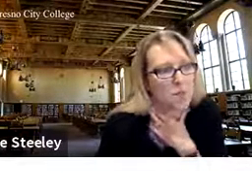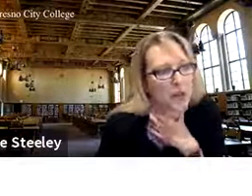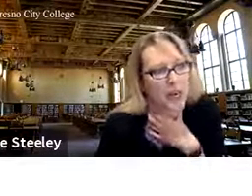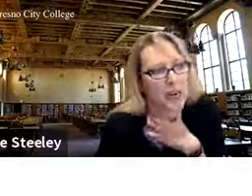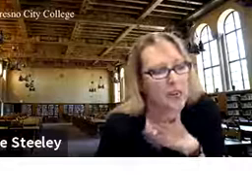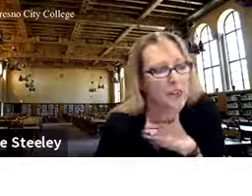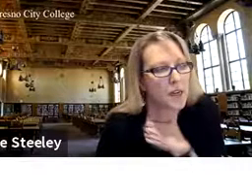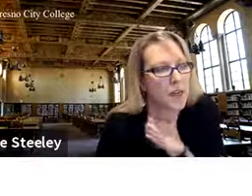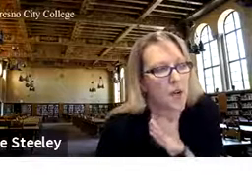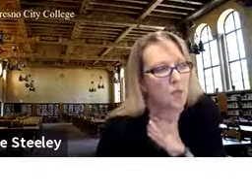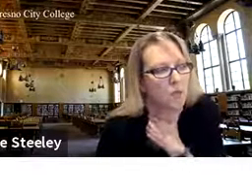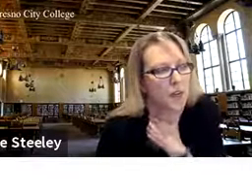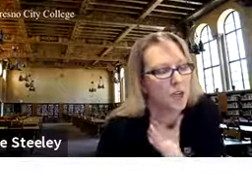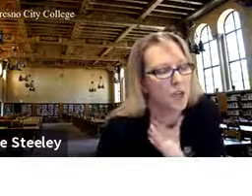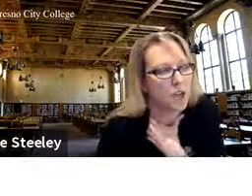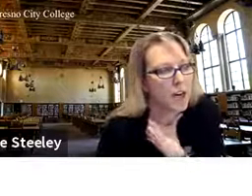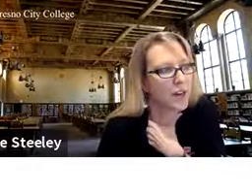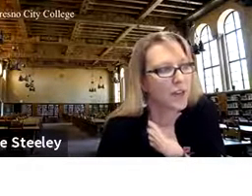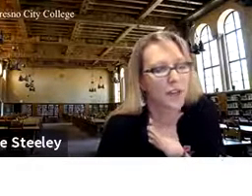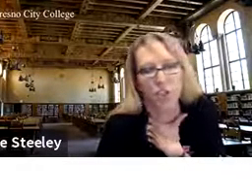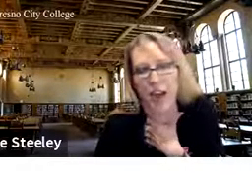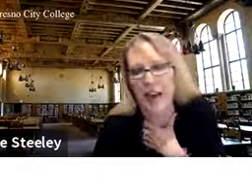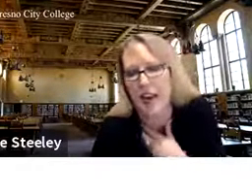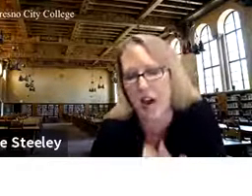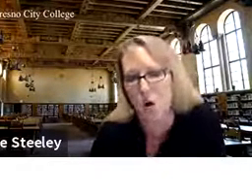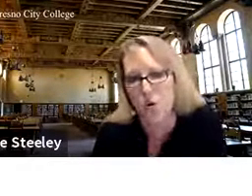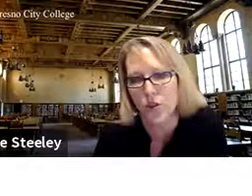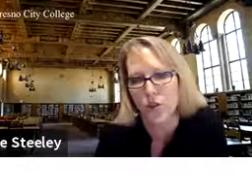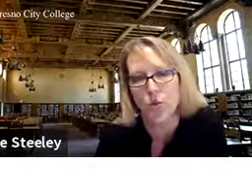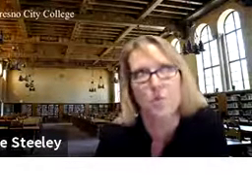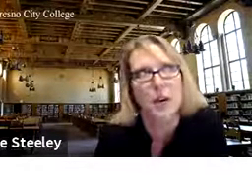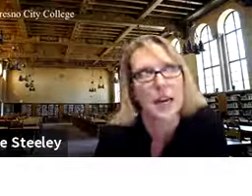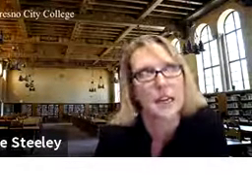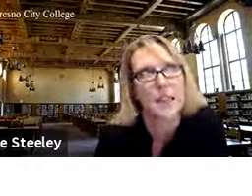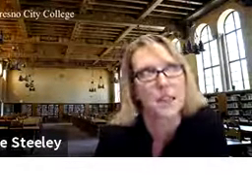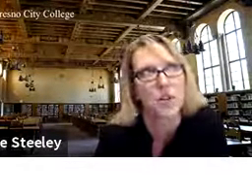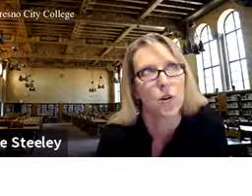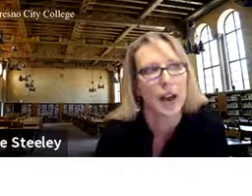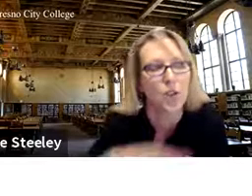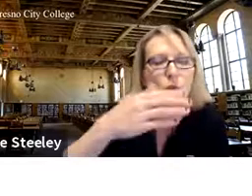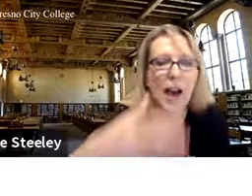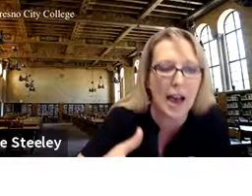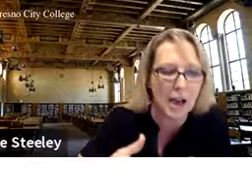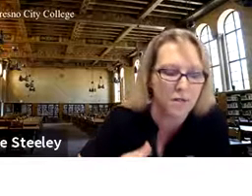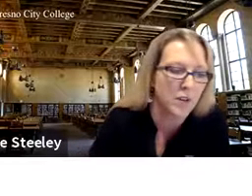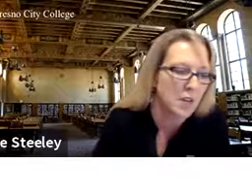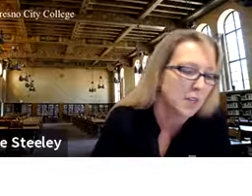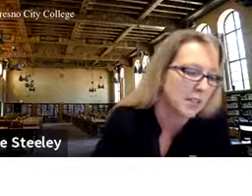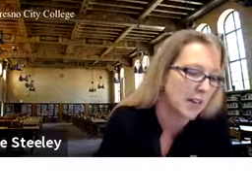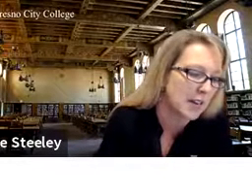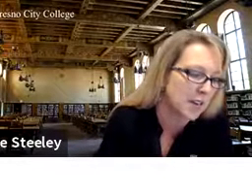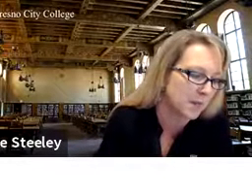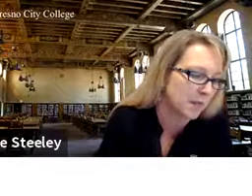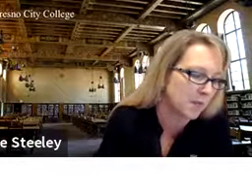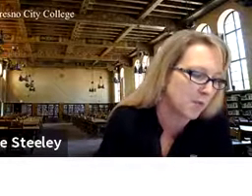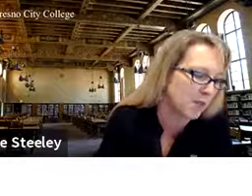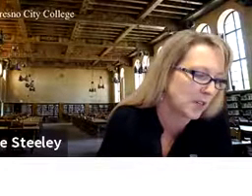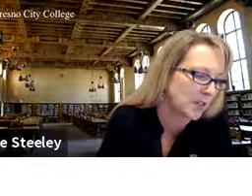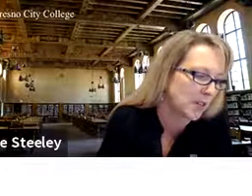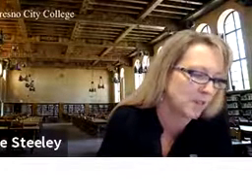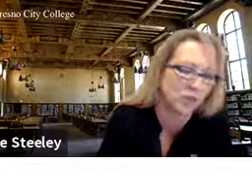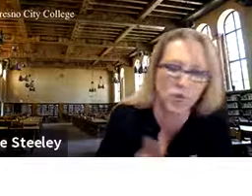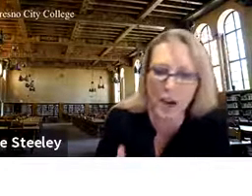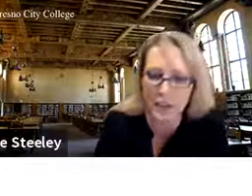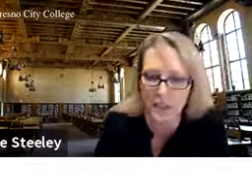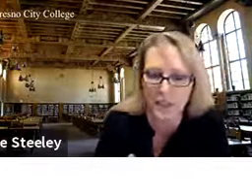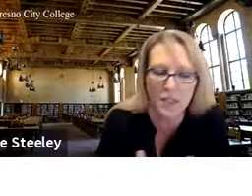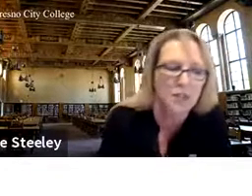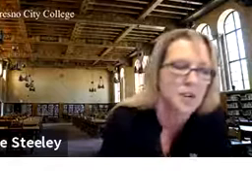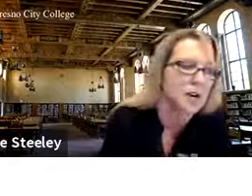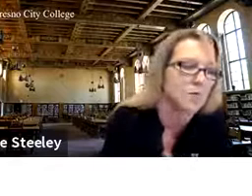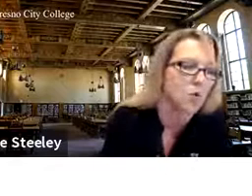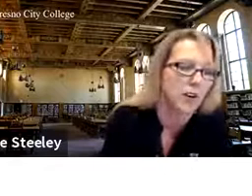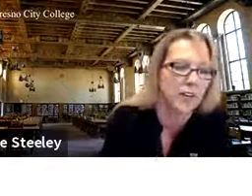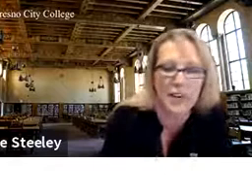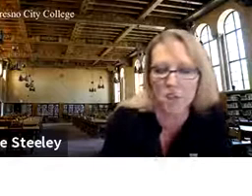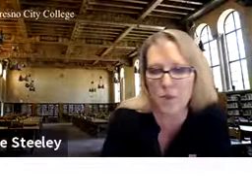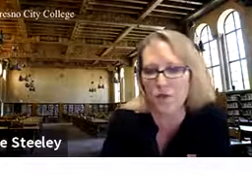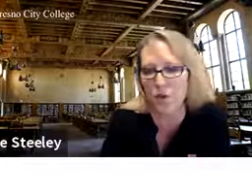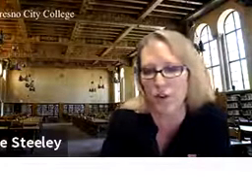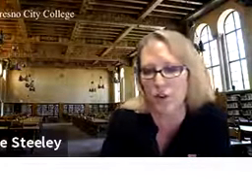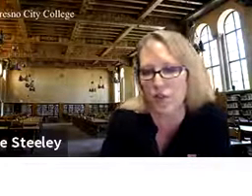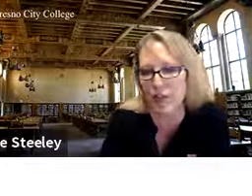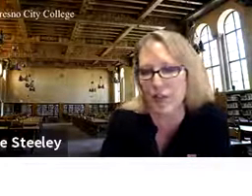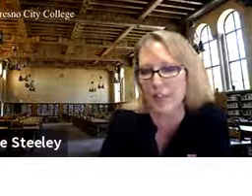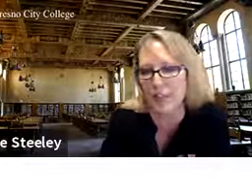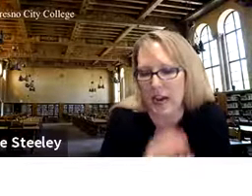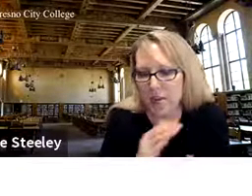Monday, um, can you share in the chat how you might or how you have set up this community of trust or engagement for your students as